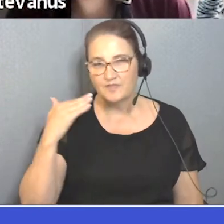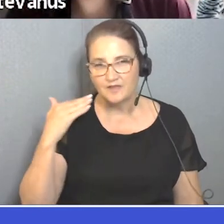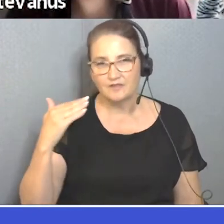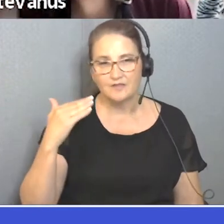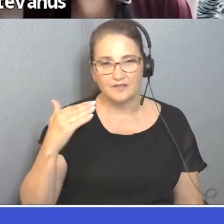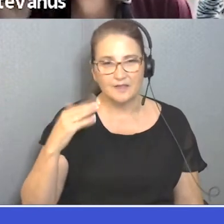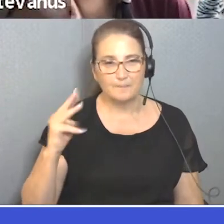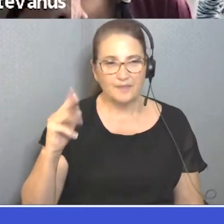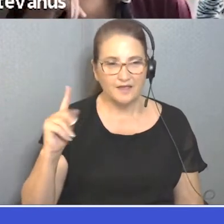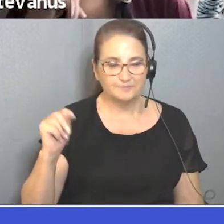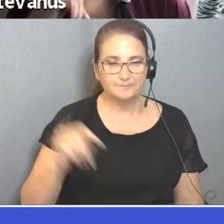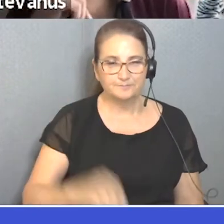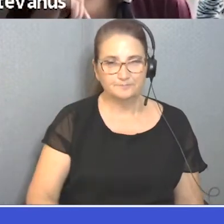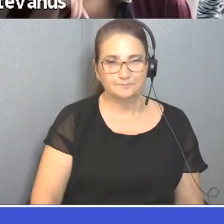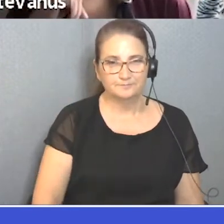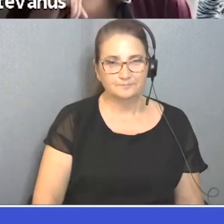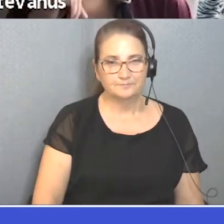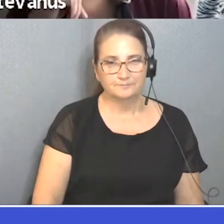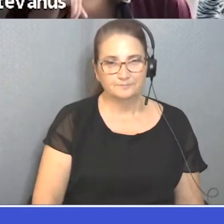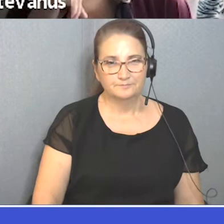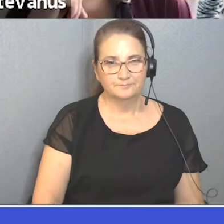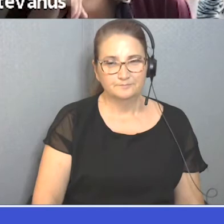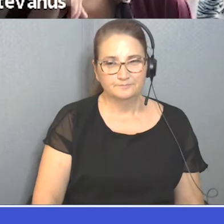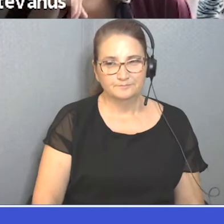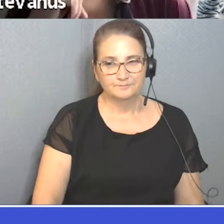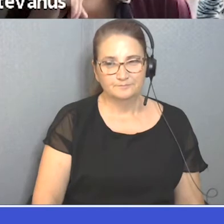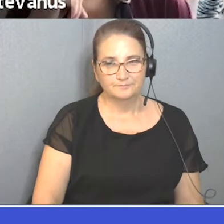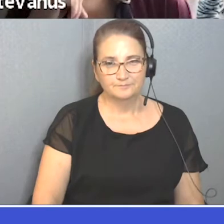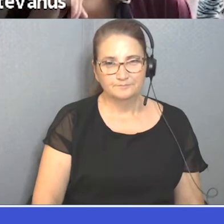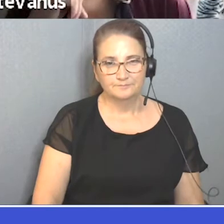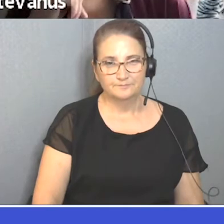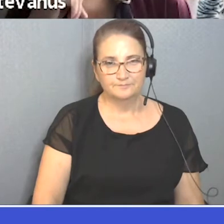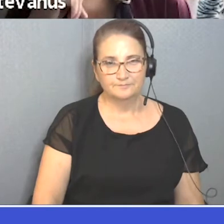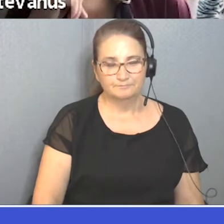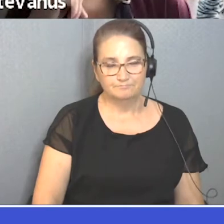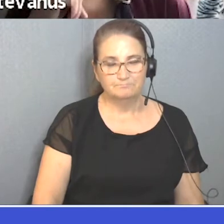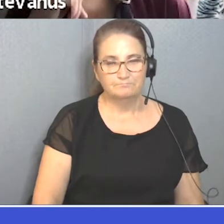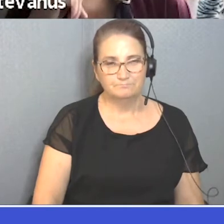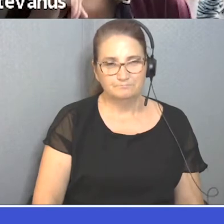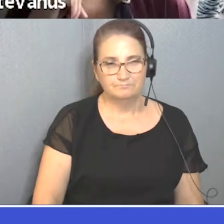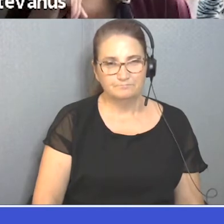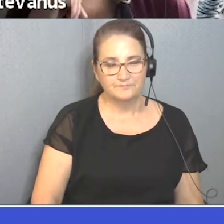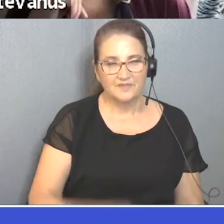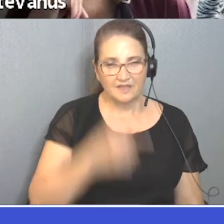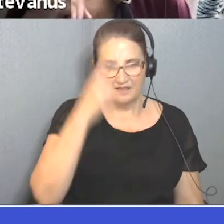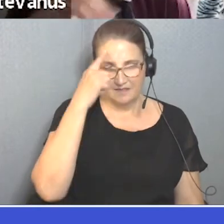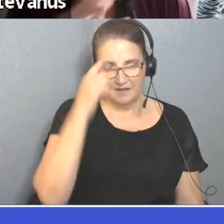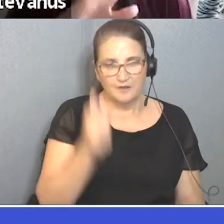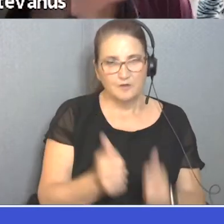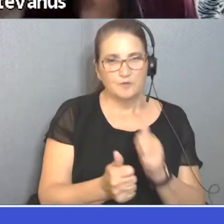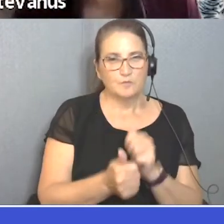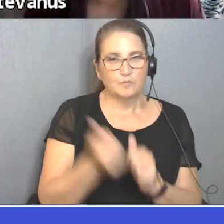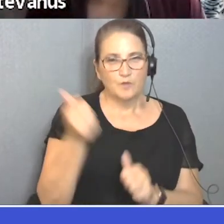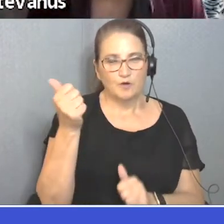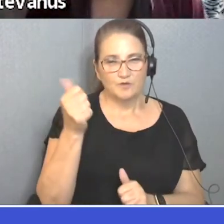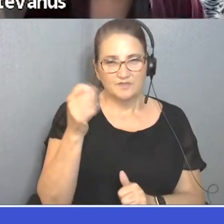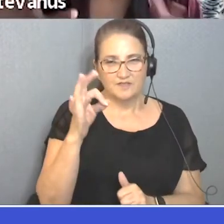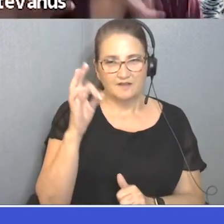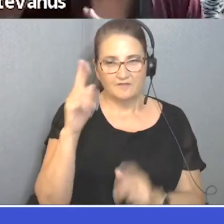Thank you. Thank you, Matt.